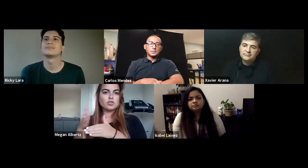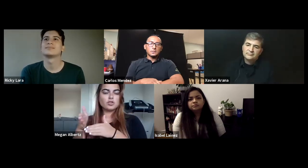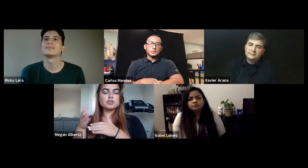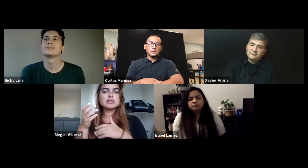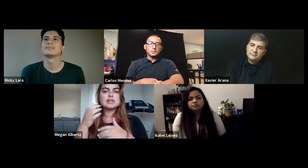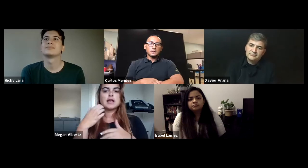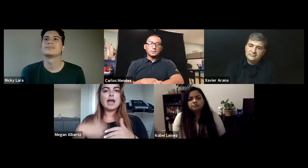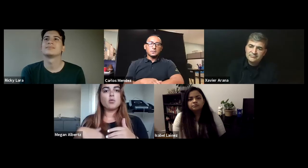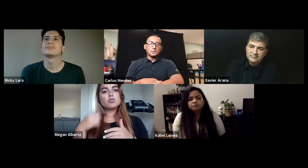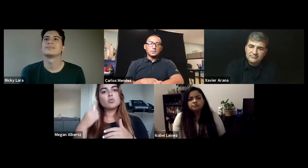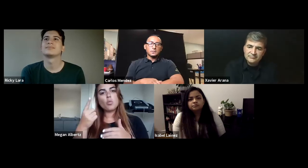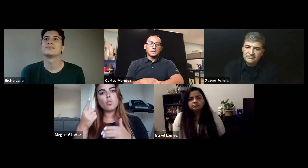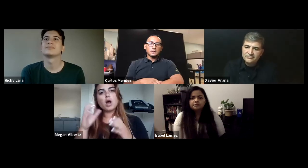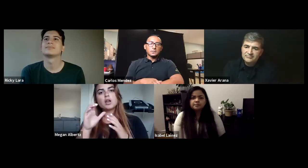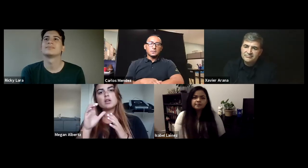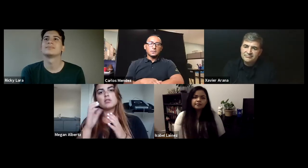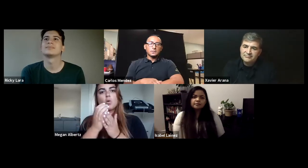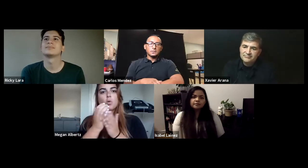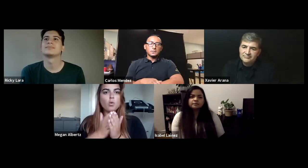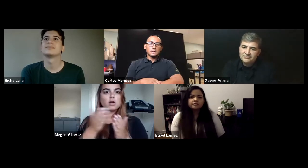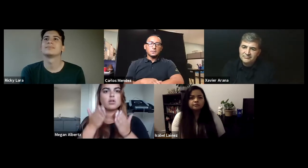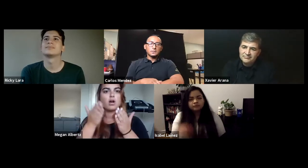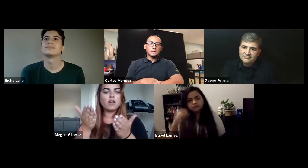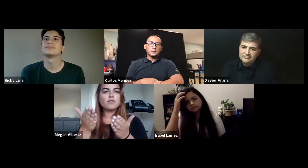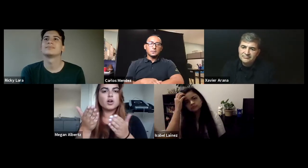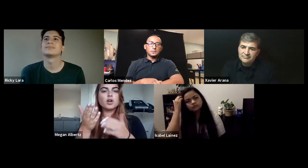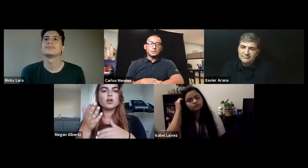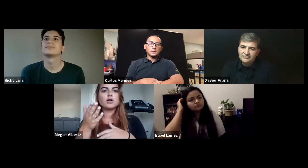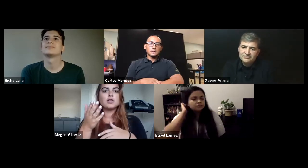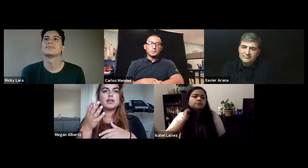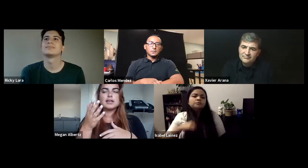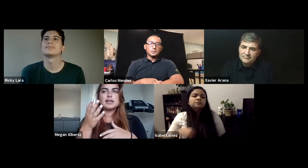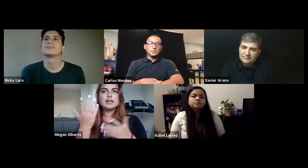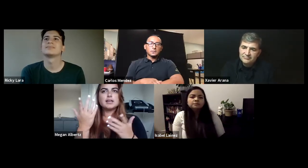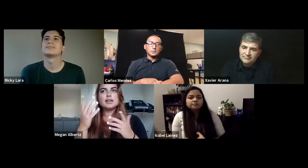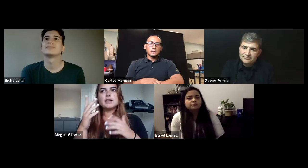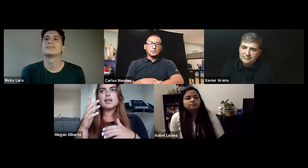some liberal arts prerequisites. So, I kind of wish one of the classes